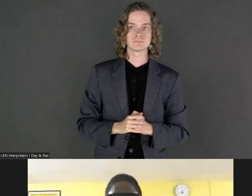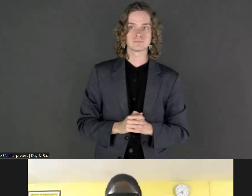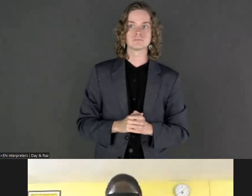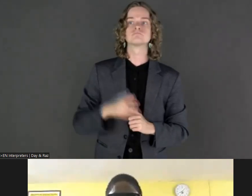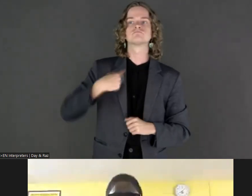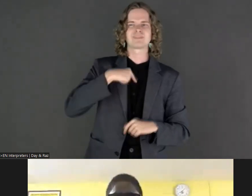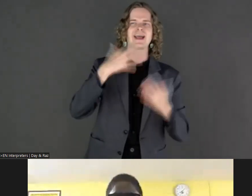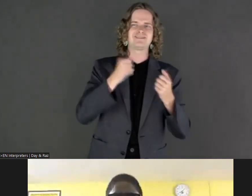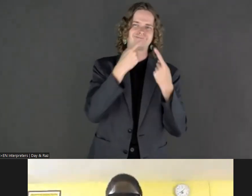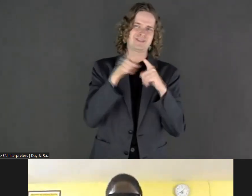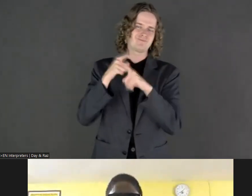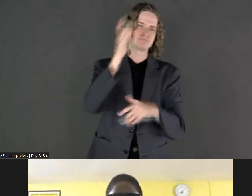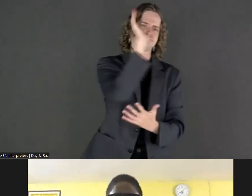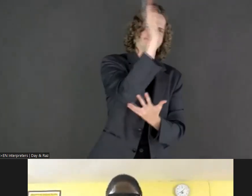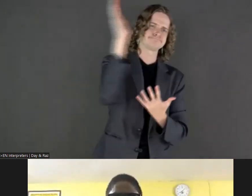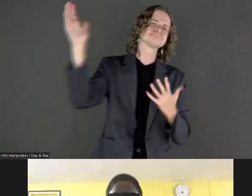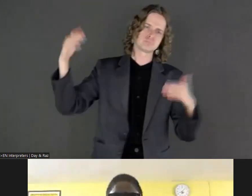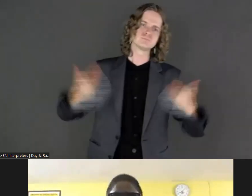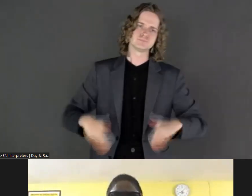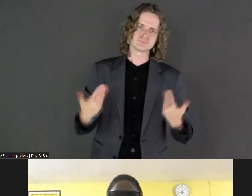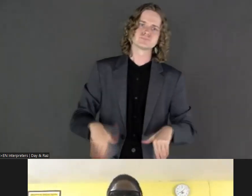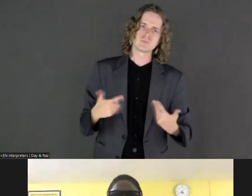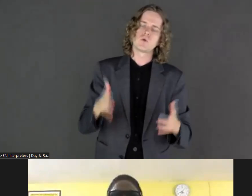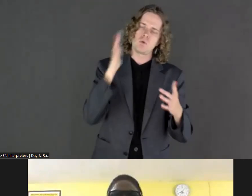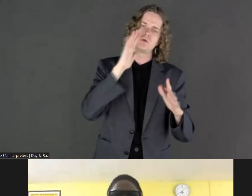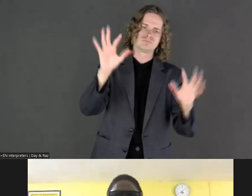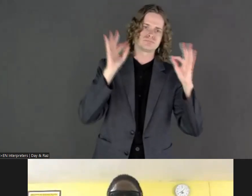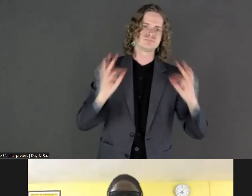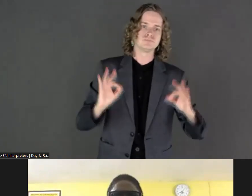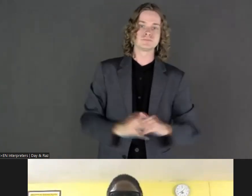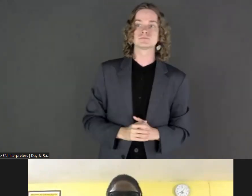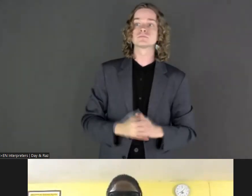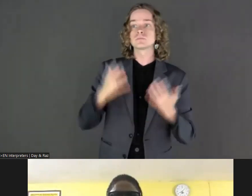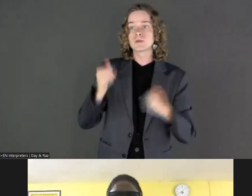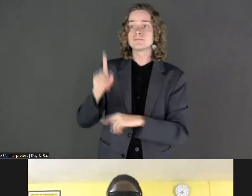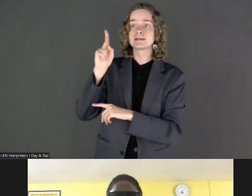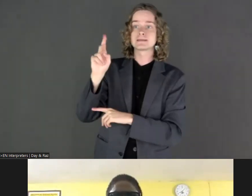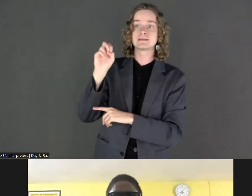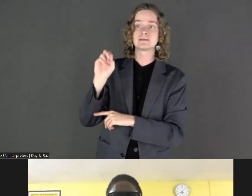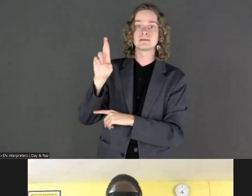who will be speaking regarding disability inclusion and localization. We also have